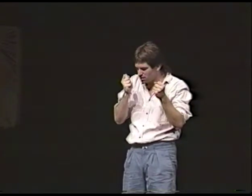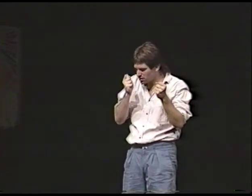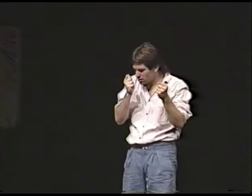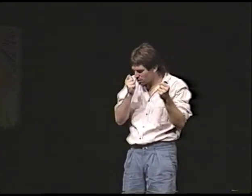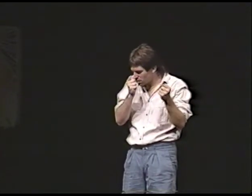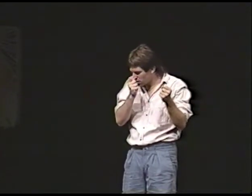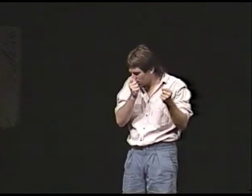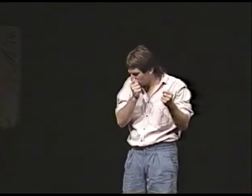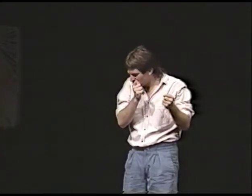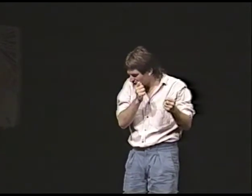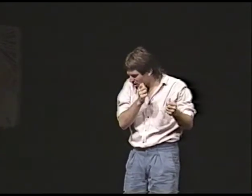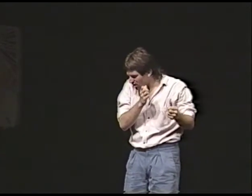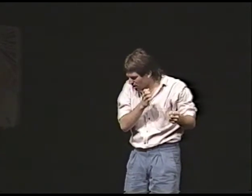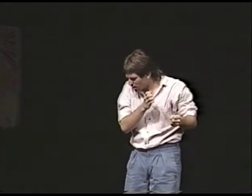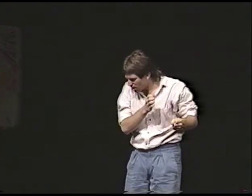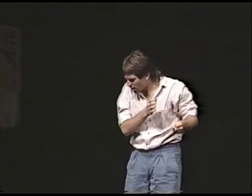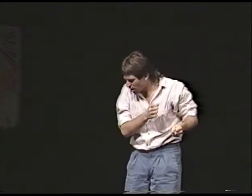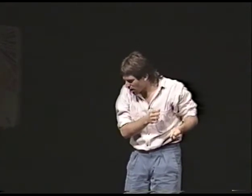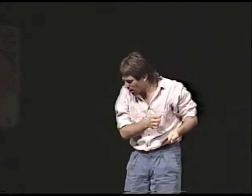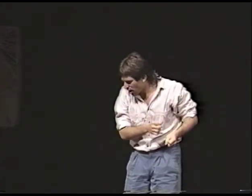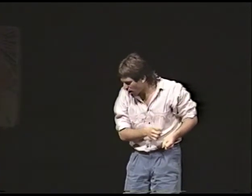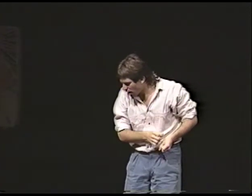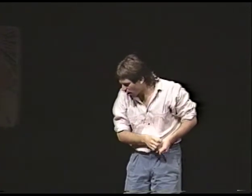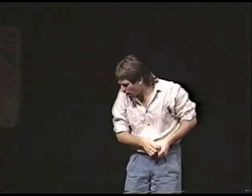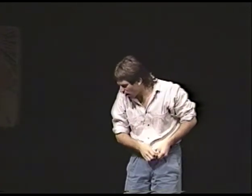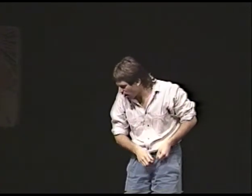[BREATHING SLOWLY AND HEAVILY]